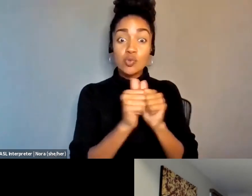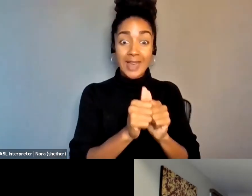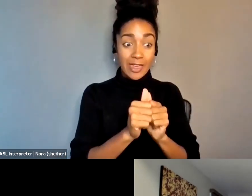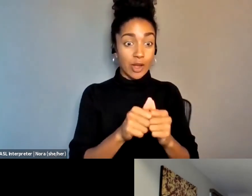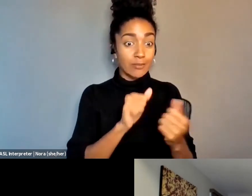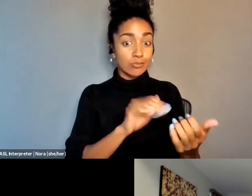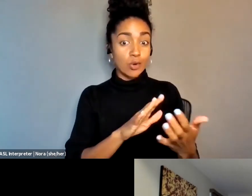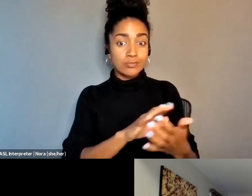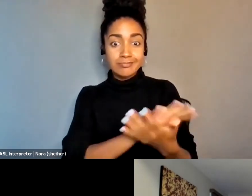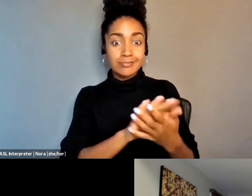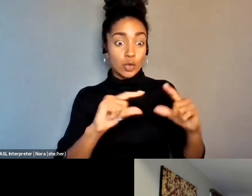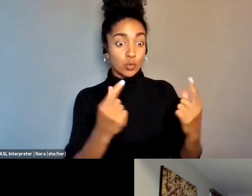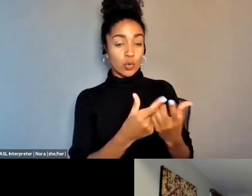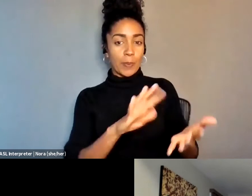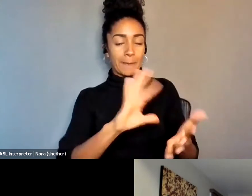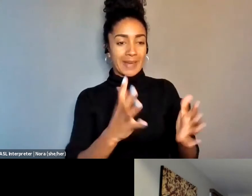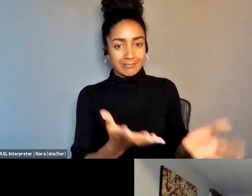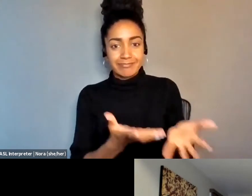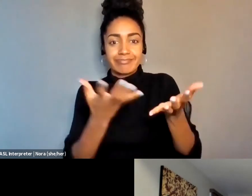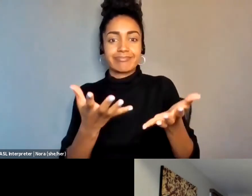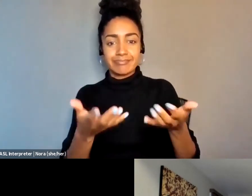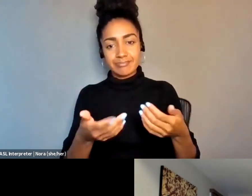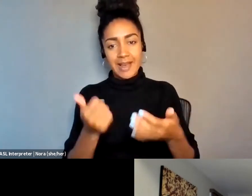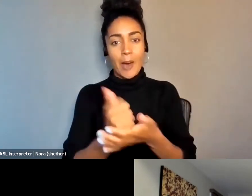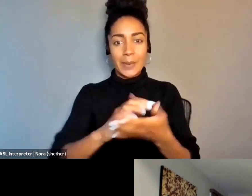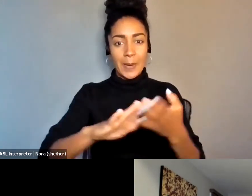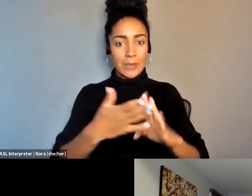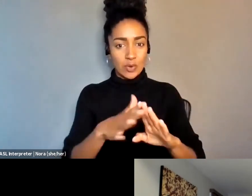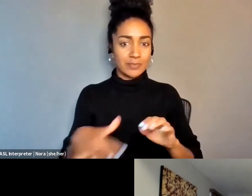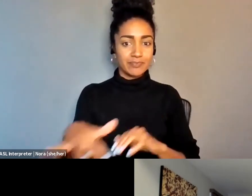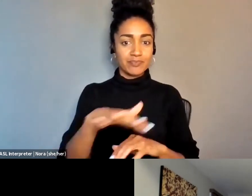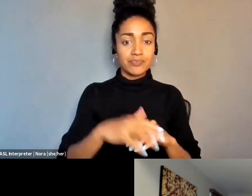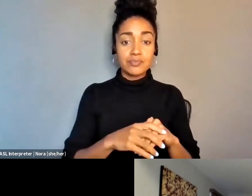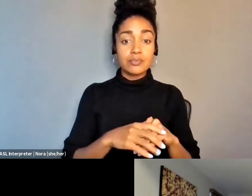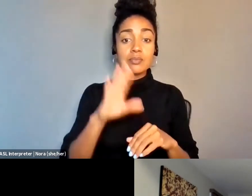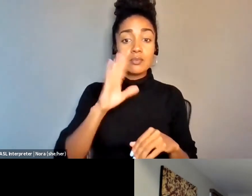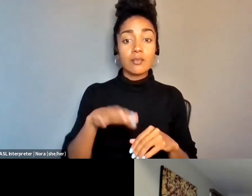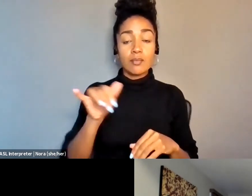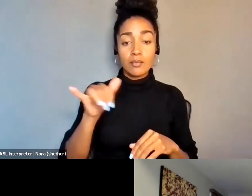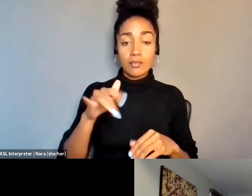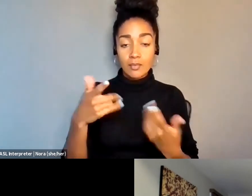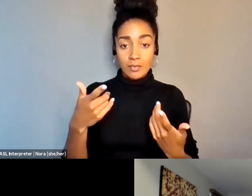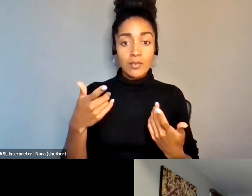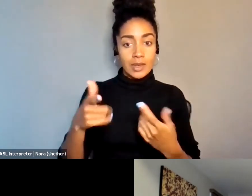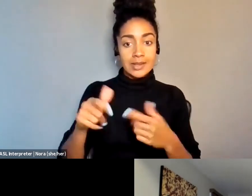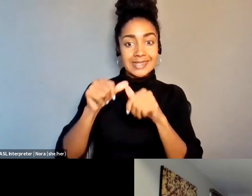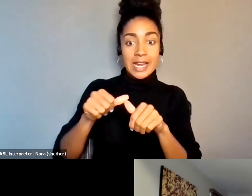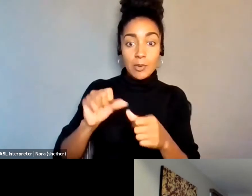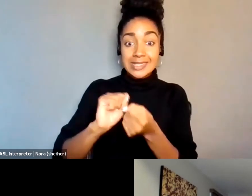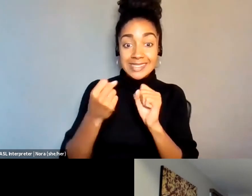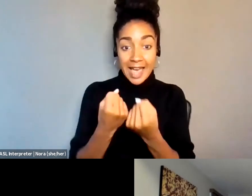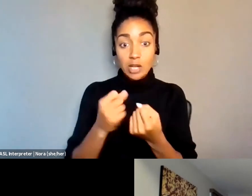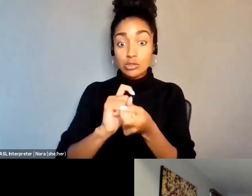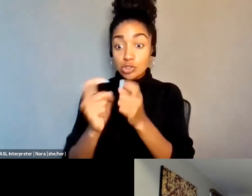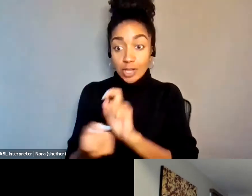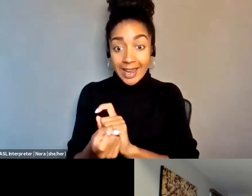centers of power, all support these girls and they're not fighting change alone.